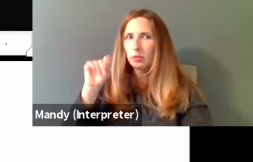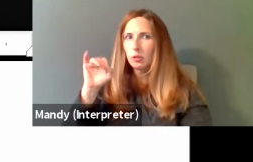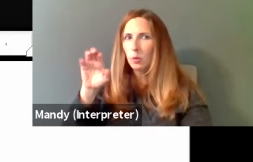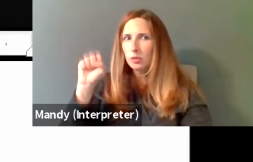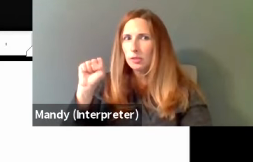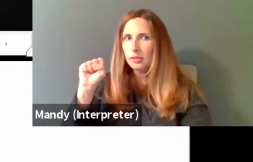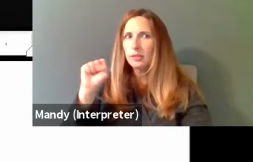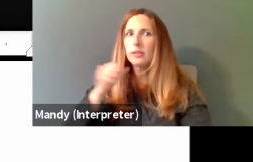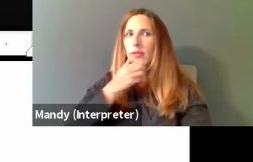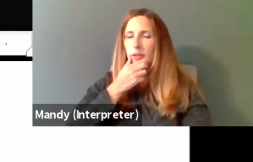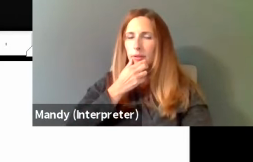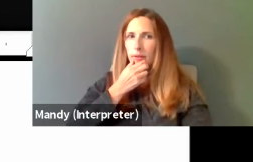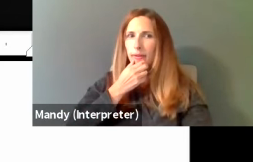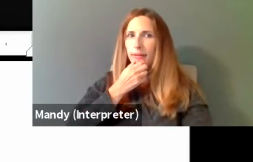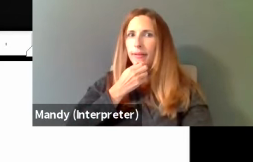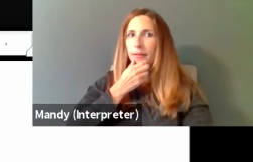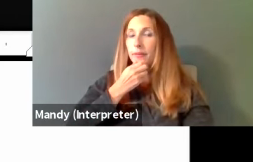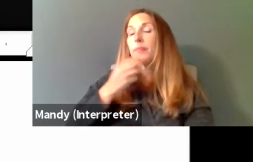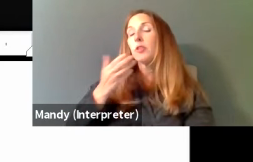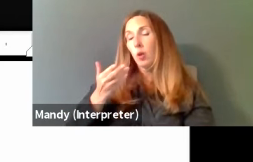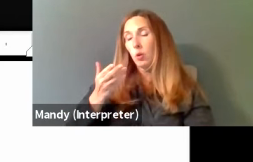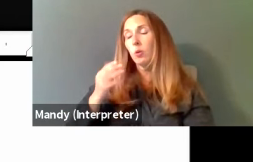that we mentioned, is that not only would you provide access